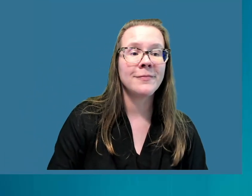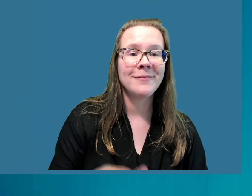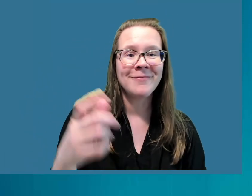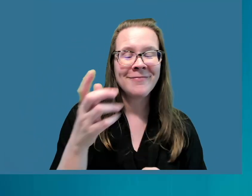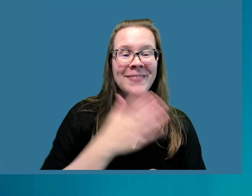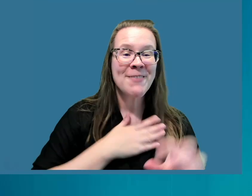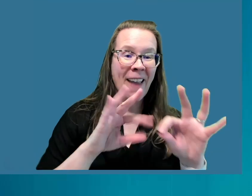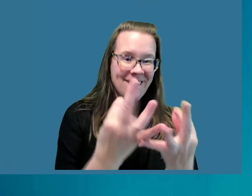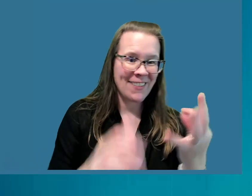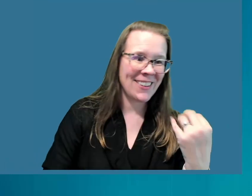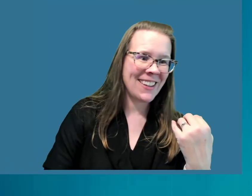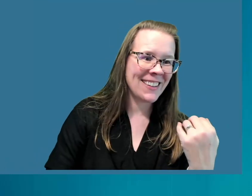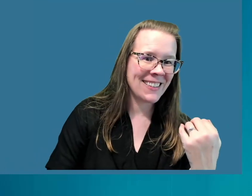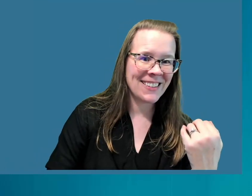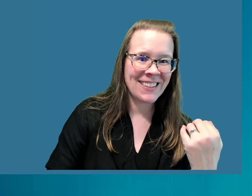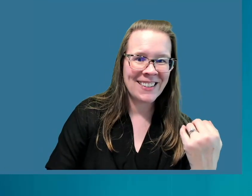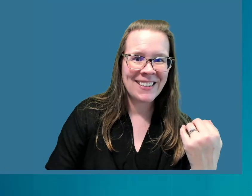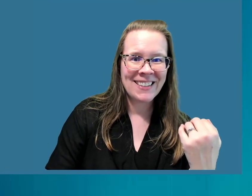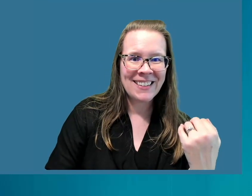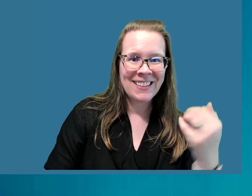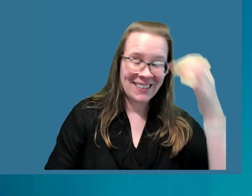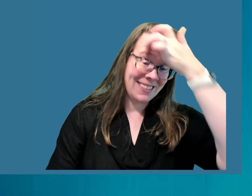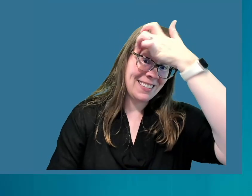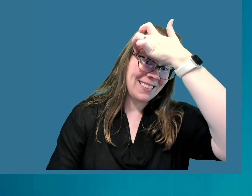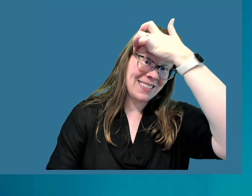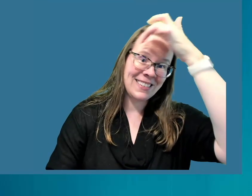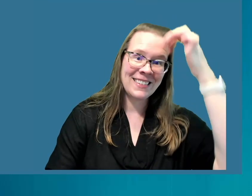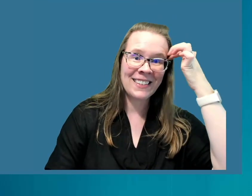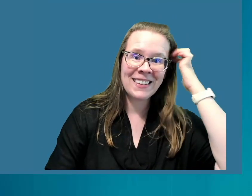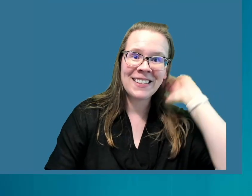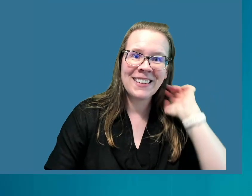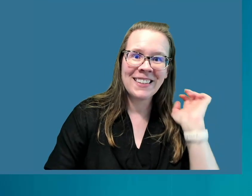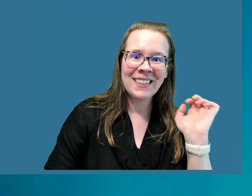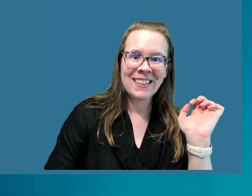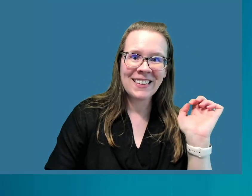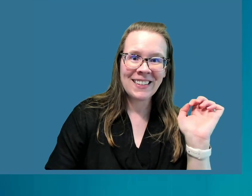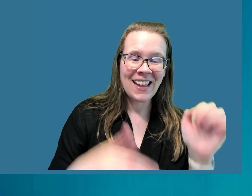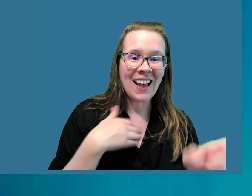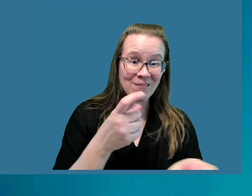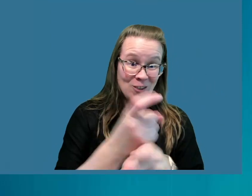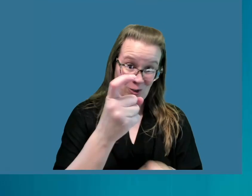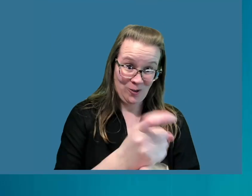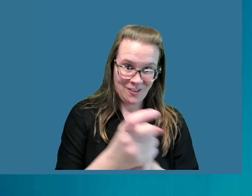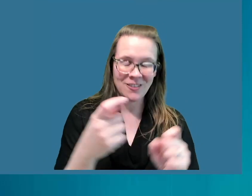which makes them easier to roll out. Like, it combats the heat element.